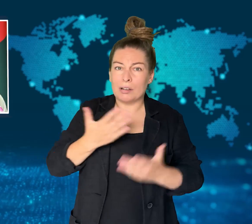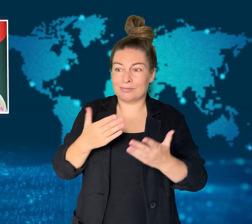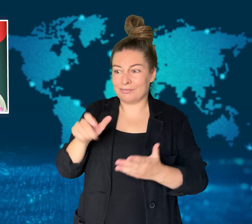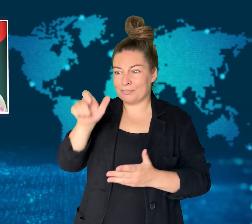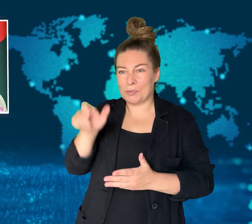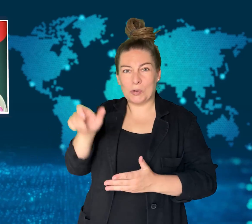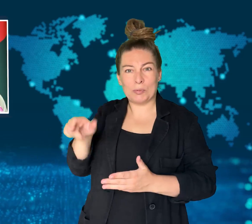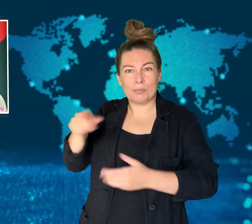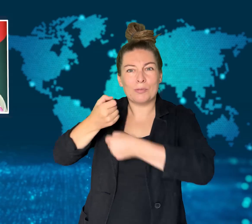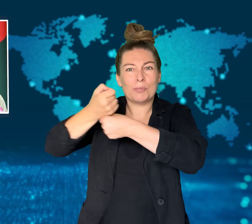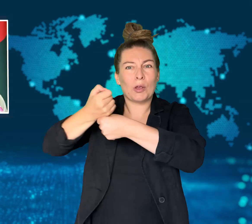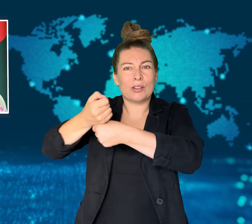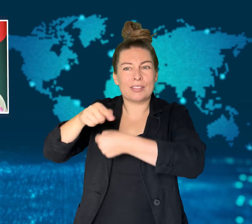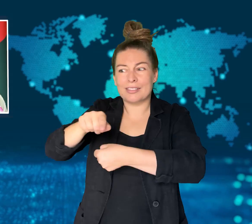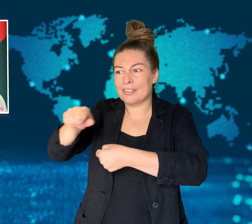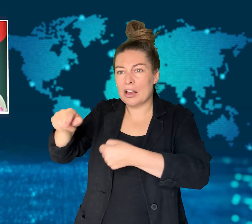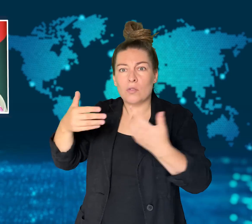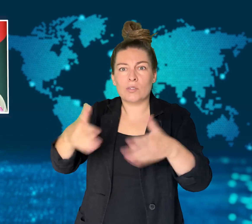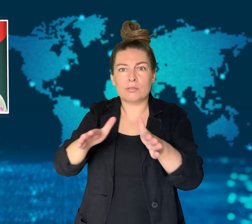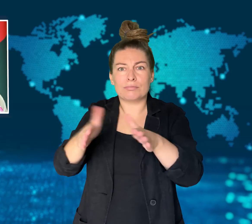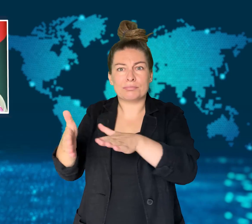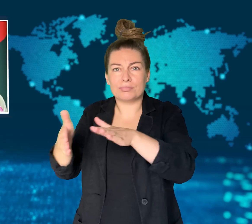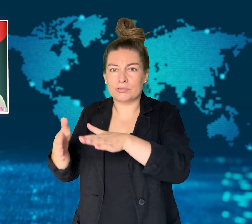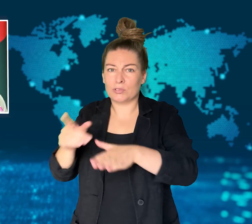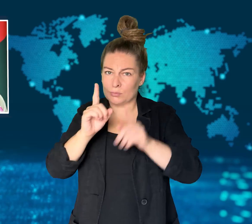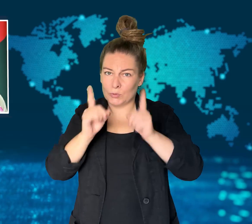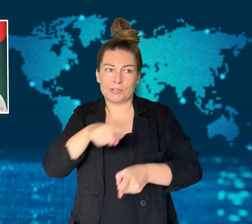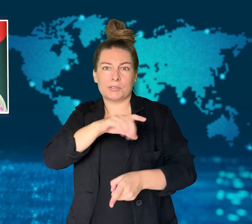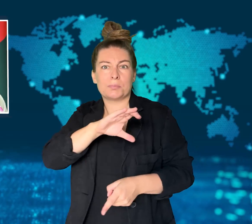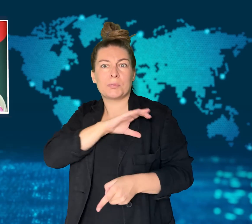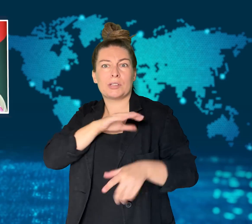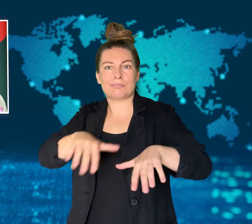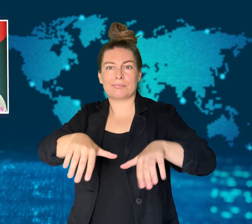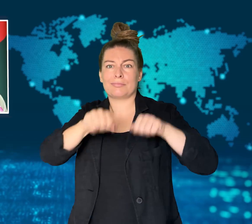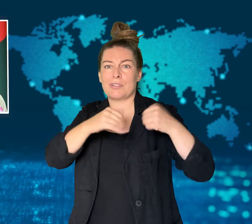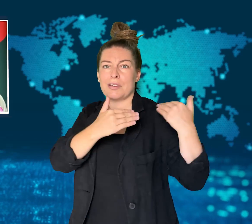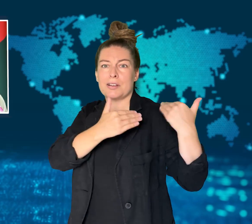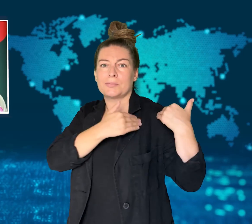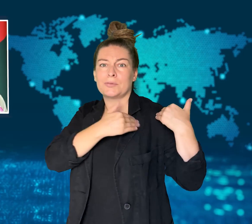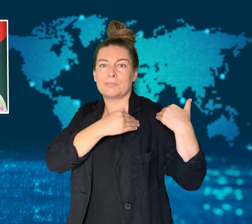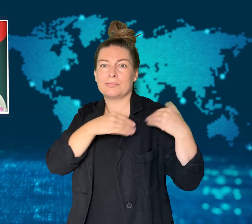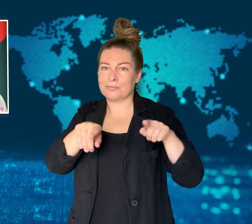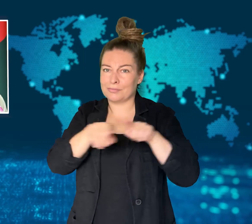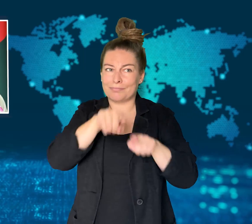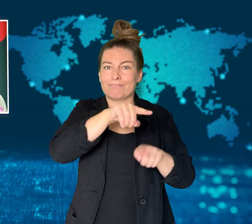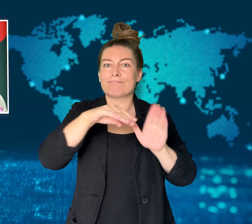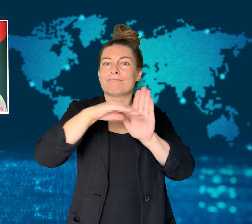the past several weeks.